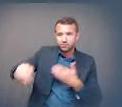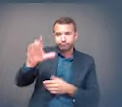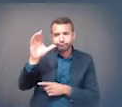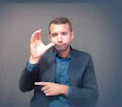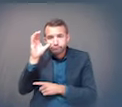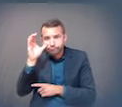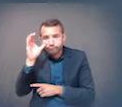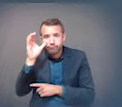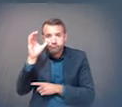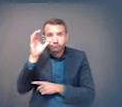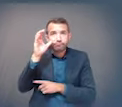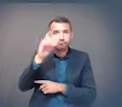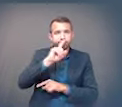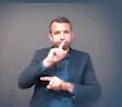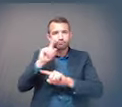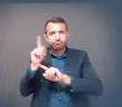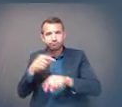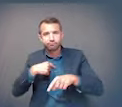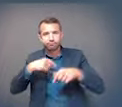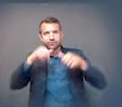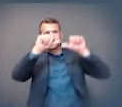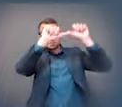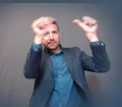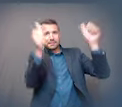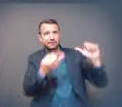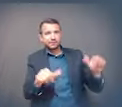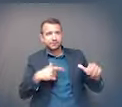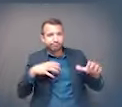and will respond with marble and bronze.